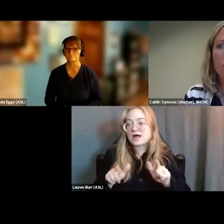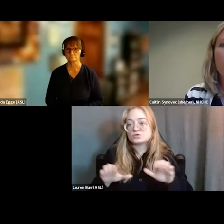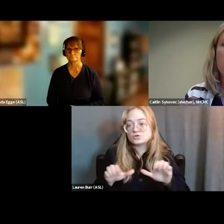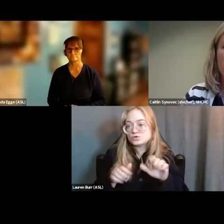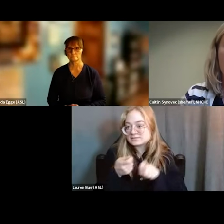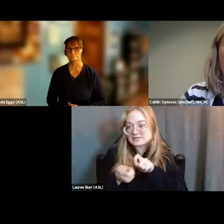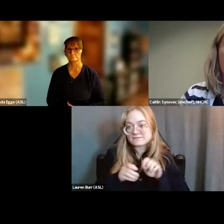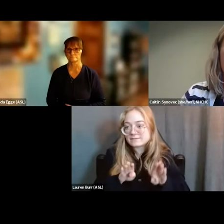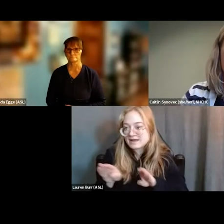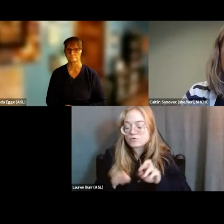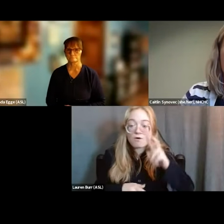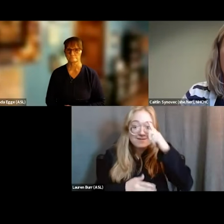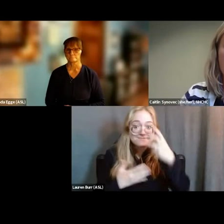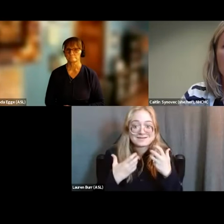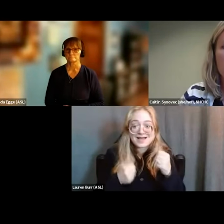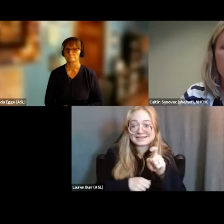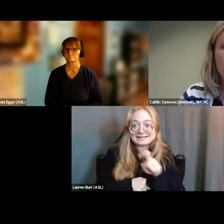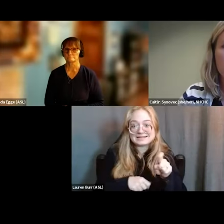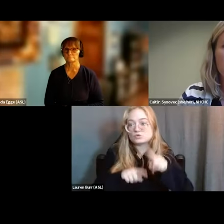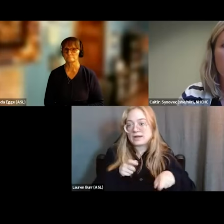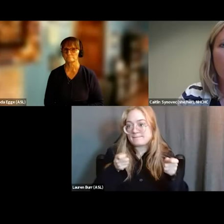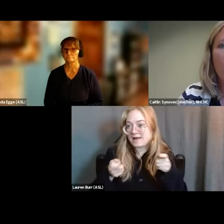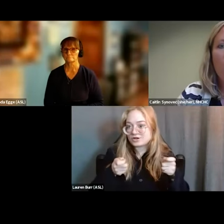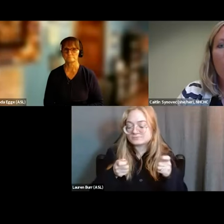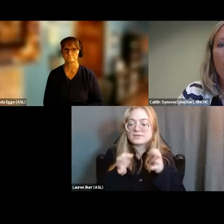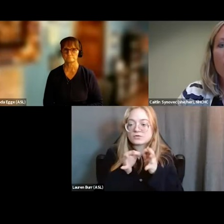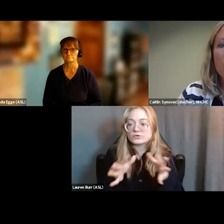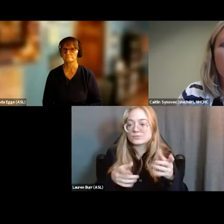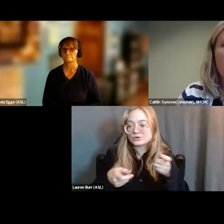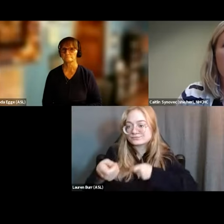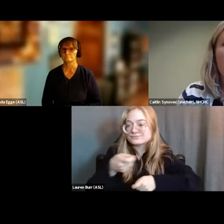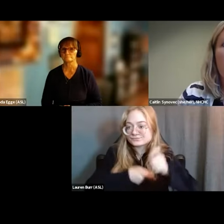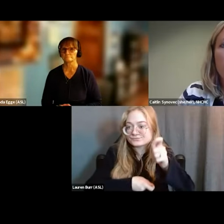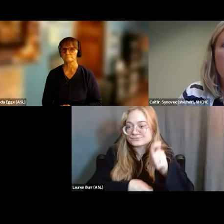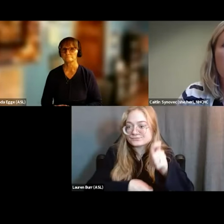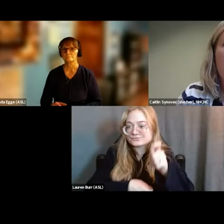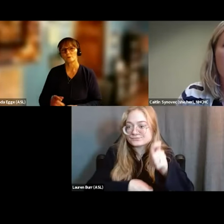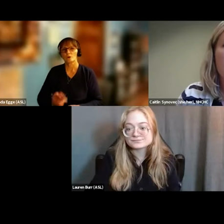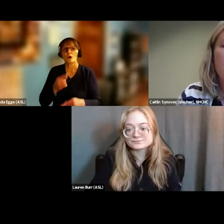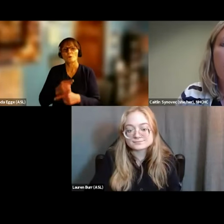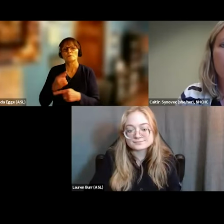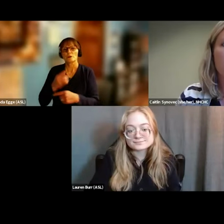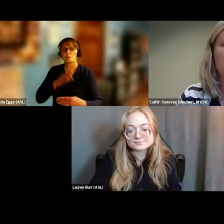or because their mental health needs are unmanaged. We also know that there's a lot of barriers to accessing housing.